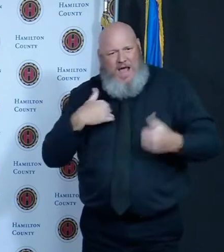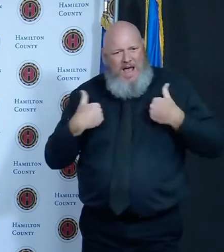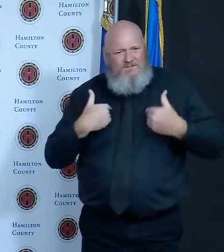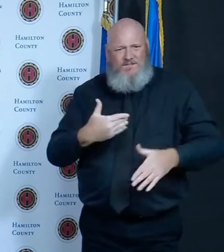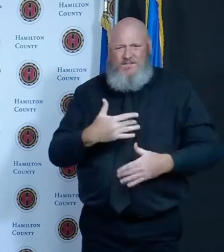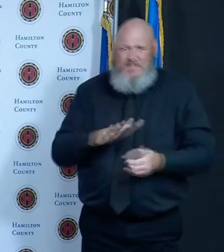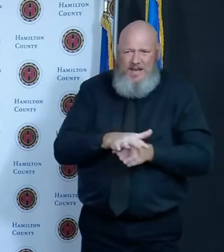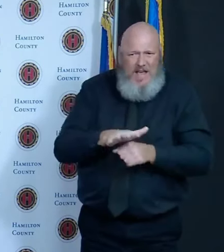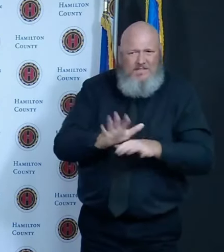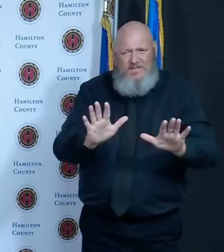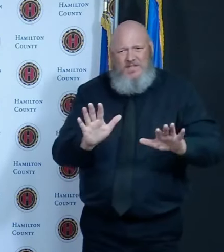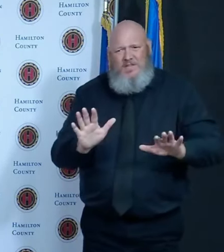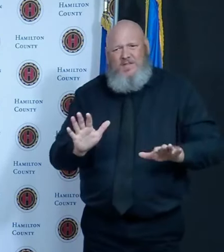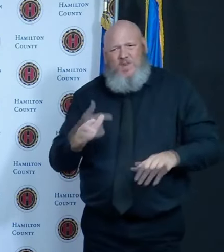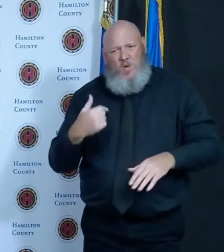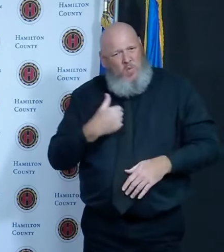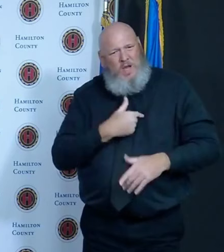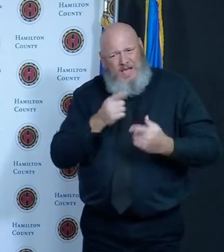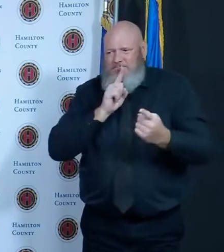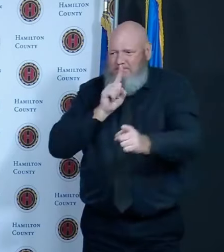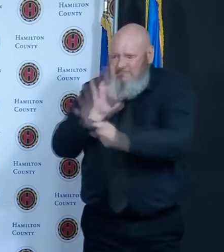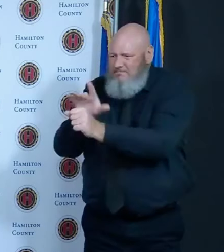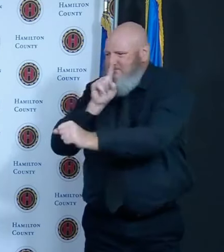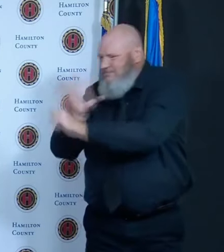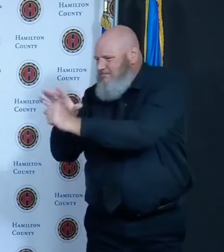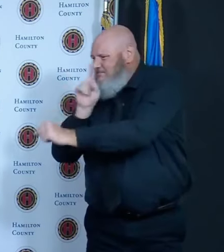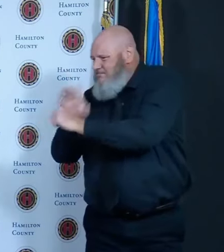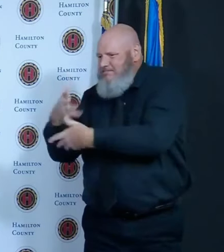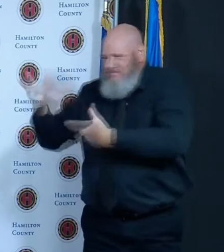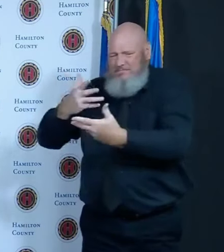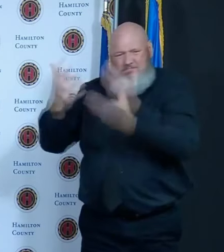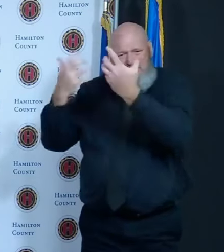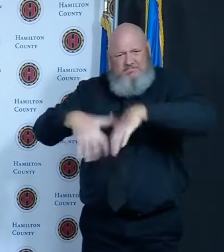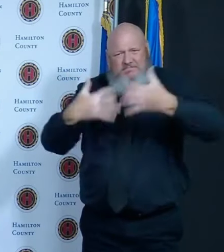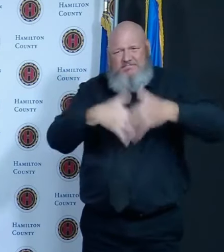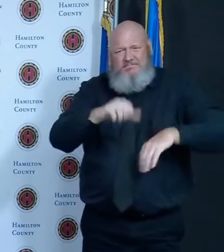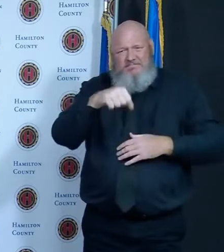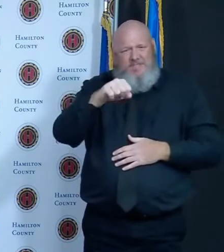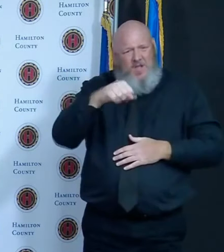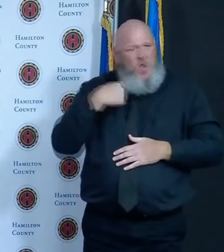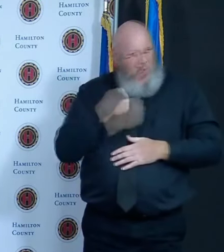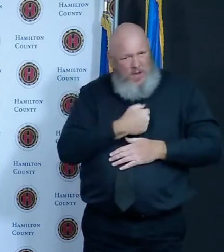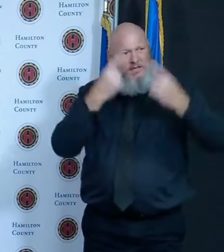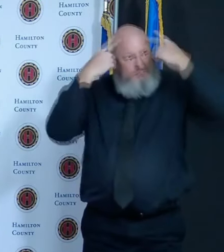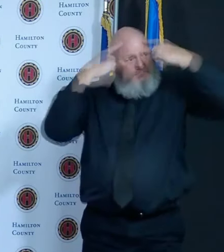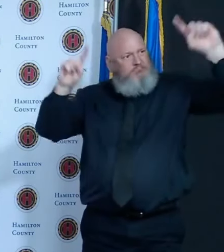a difficult thing to understand but I do think we need to continue from my